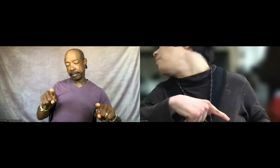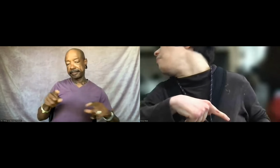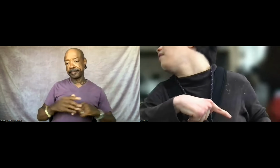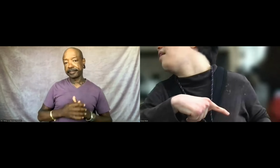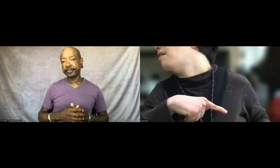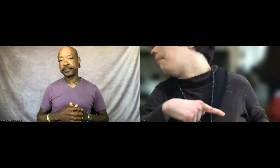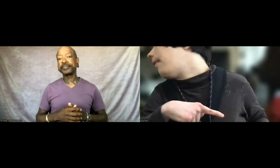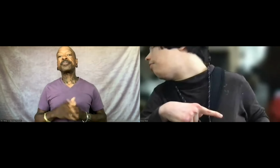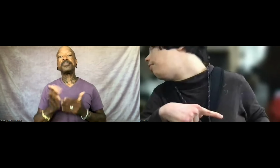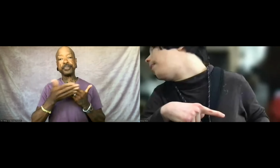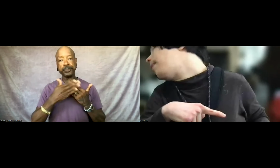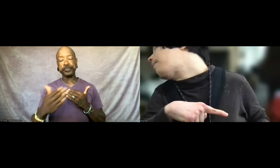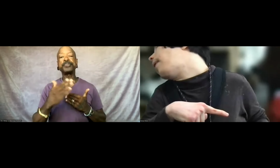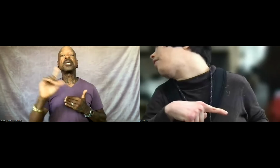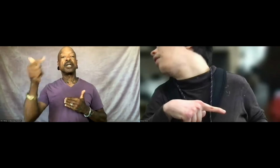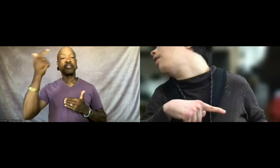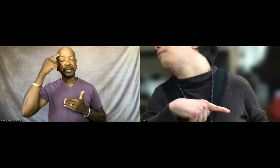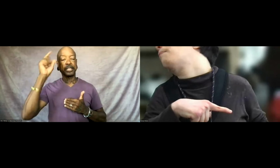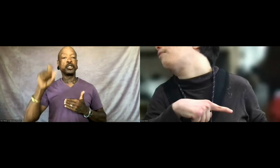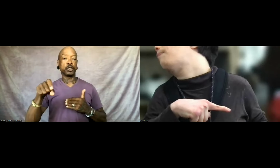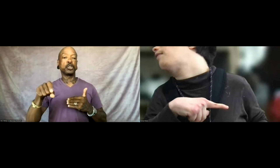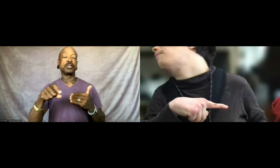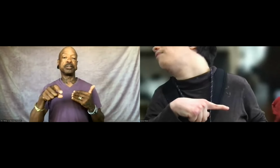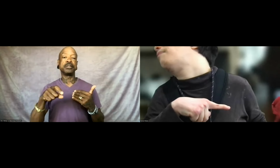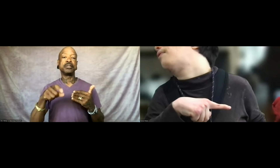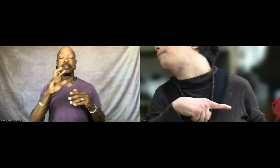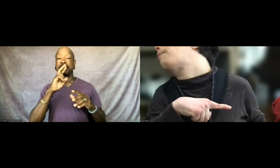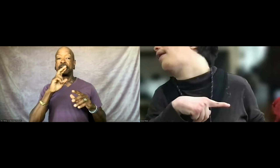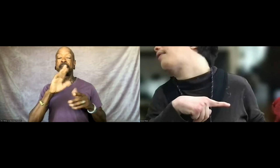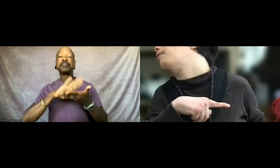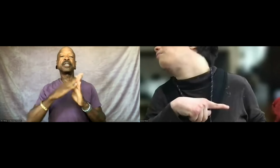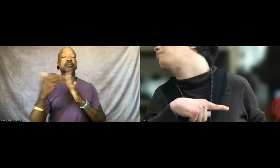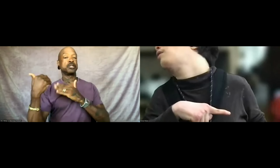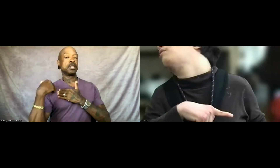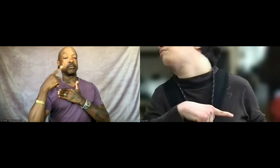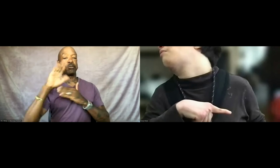that is indeed what the person and basically their care team